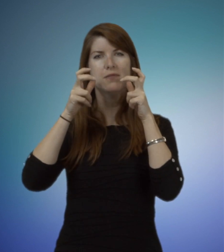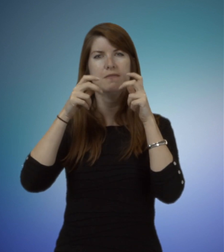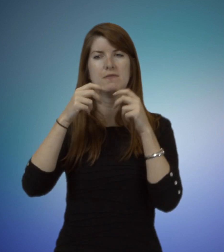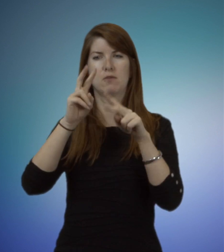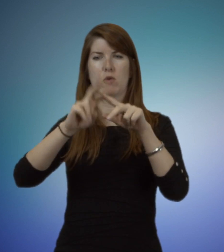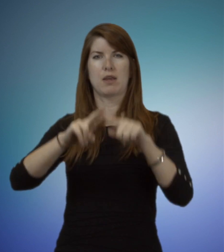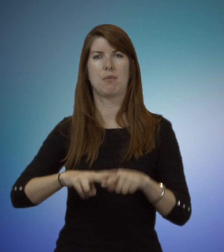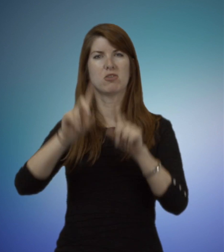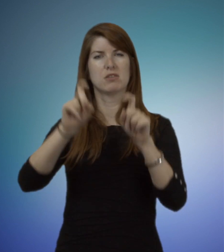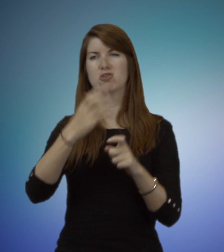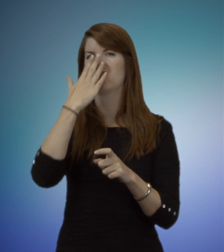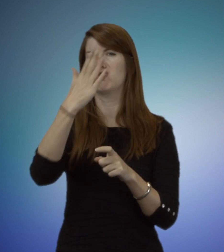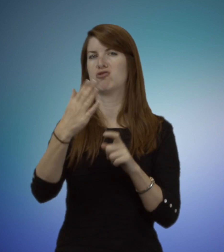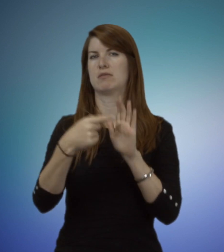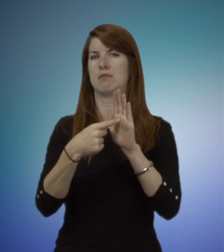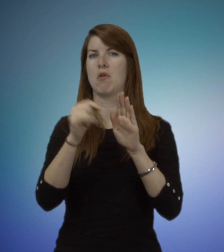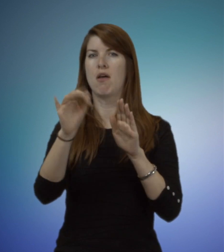of showing standardization and normative data.